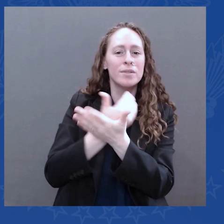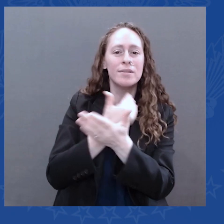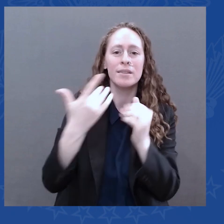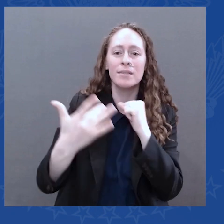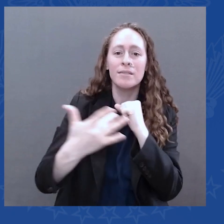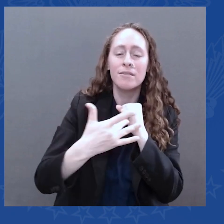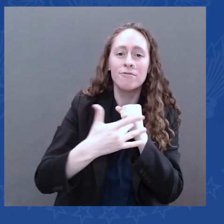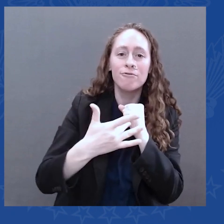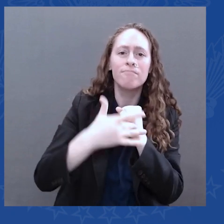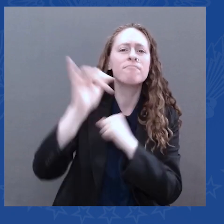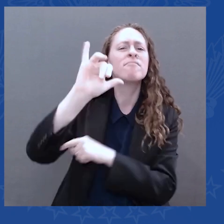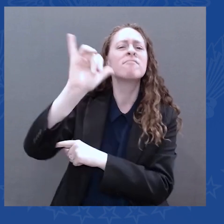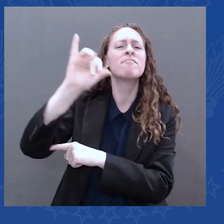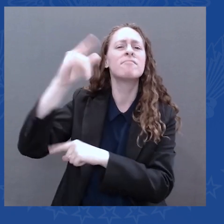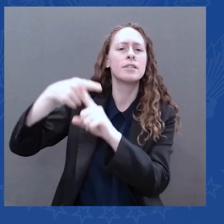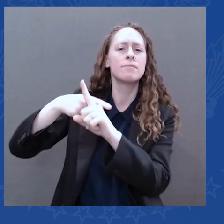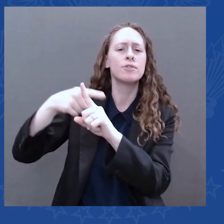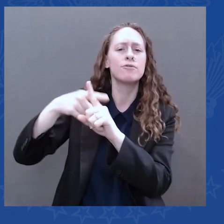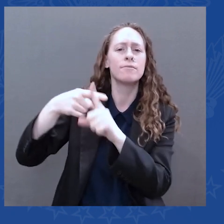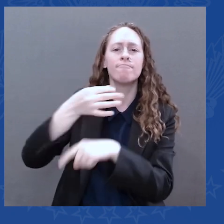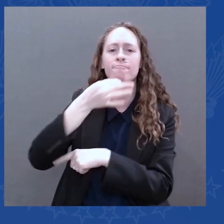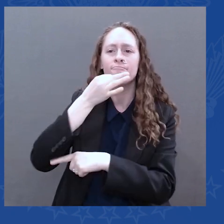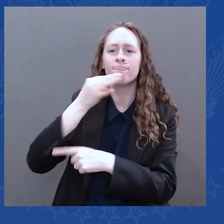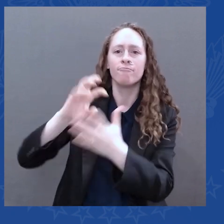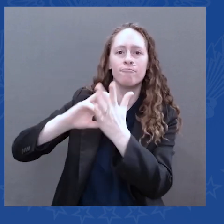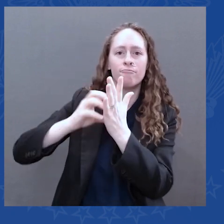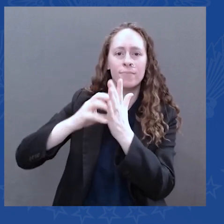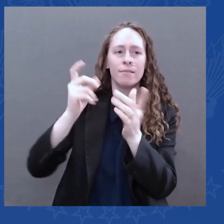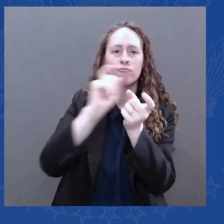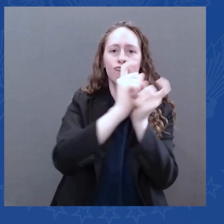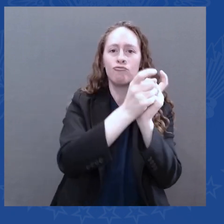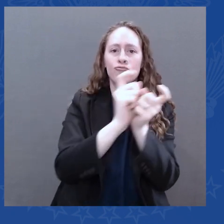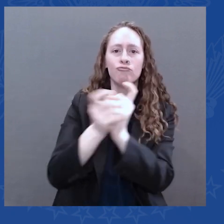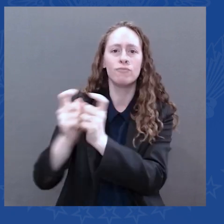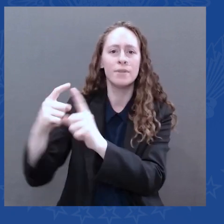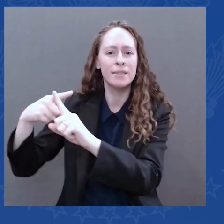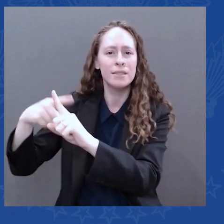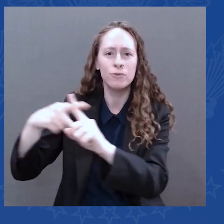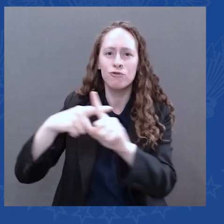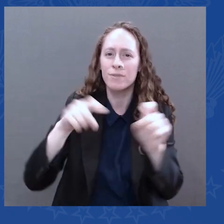and work to electrify heating systems all across Europe. We're going to invest in innovative solutions